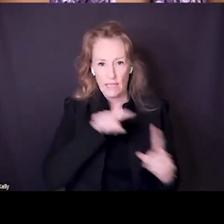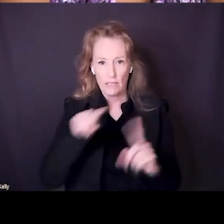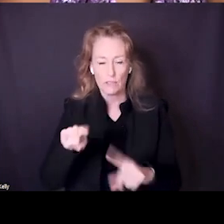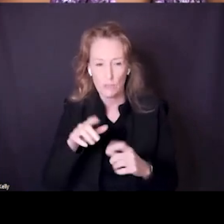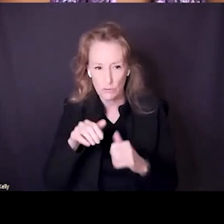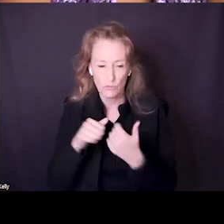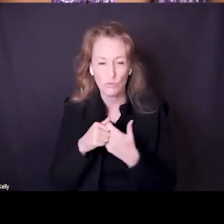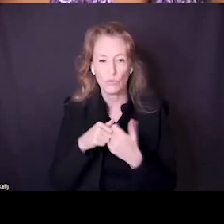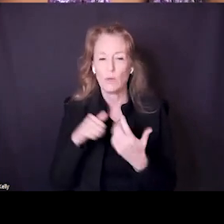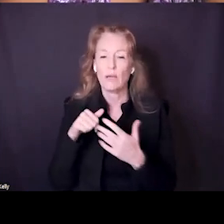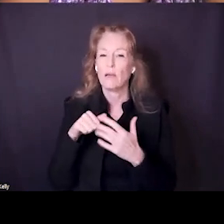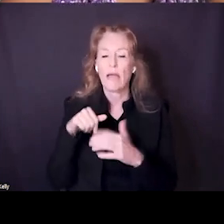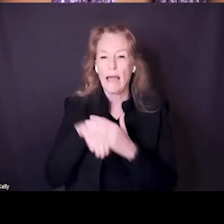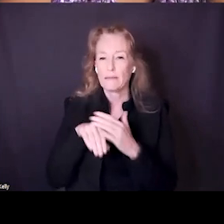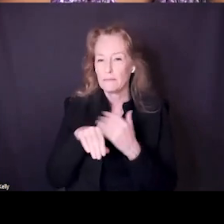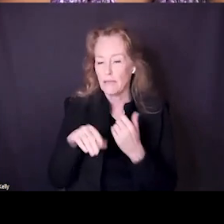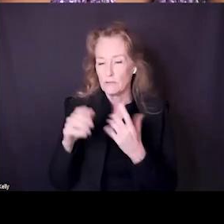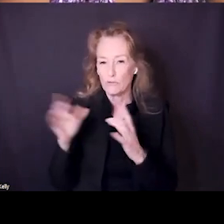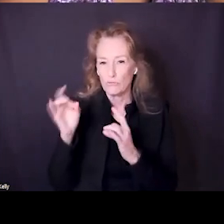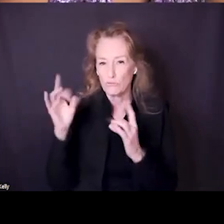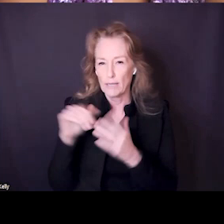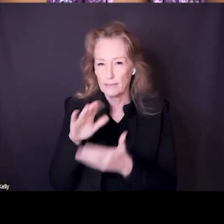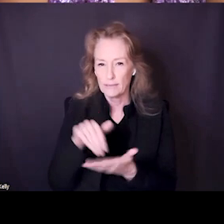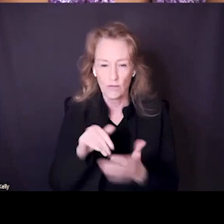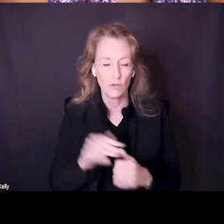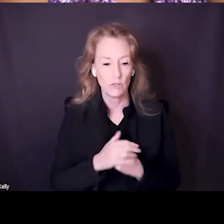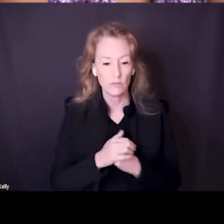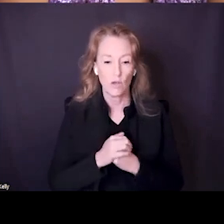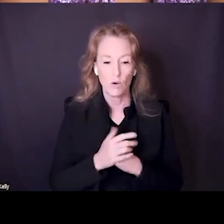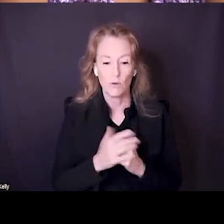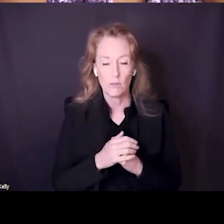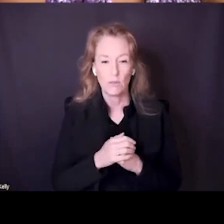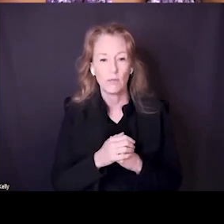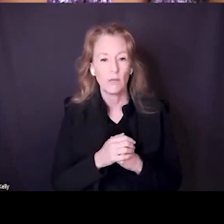WE WANTED TO MAKE SURE THAT THIS INCLUDED SOMEBODY WHO WAS AT HIGH RISK FOR